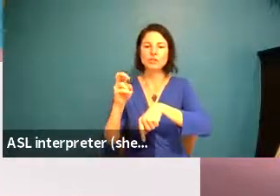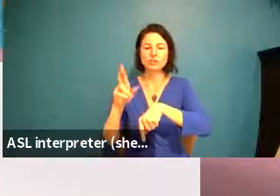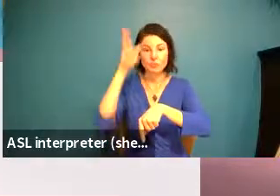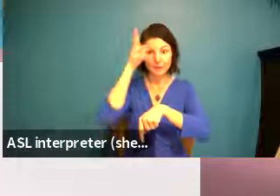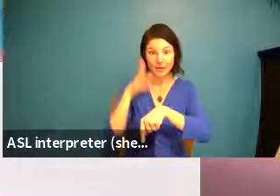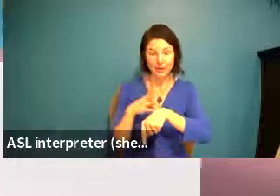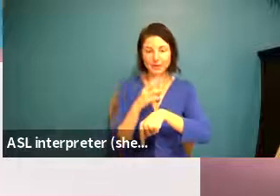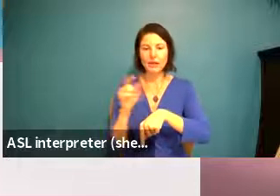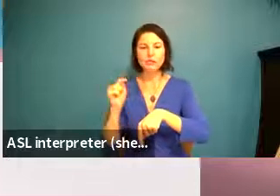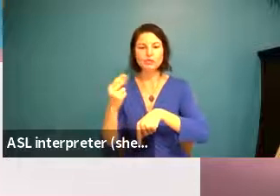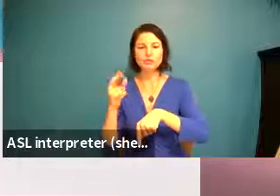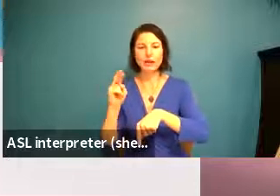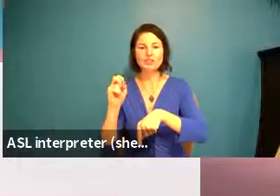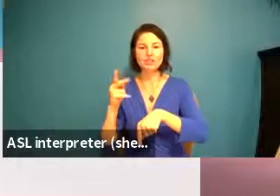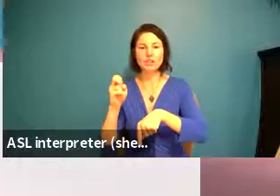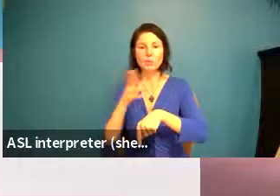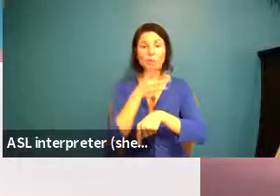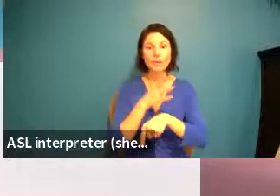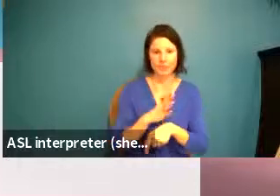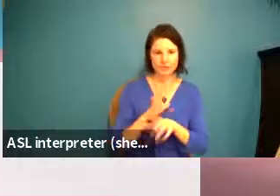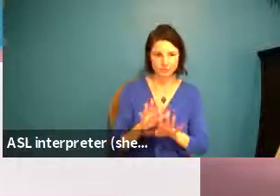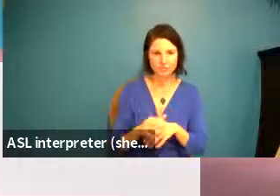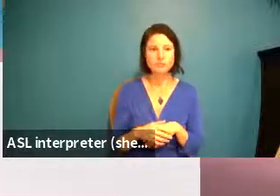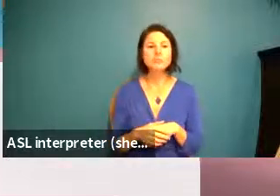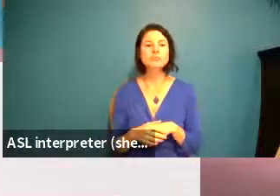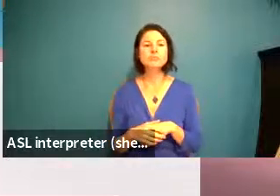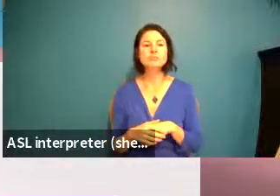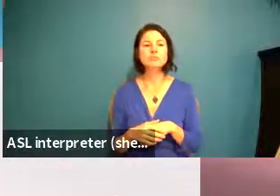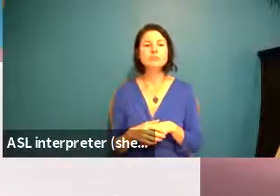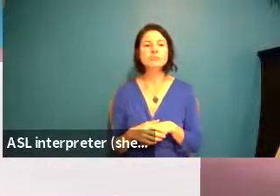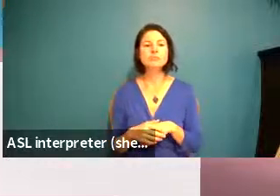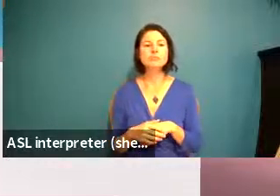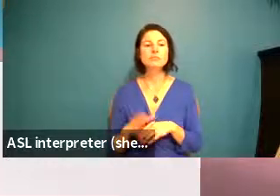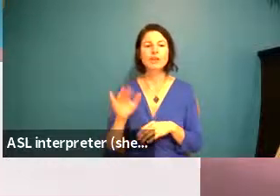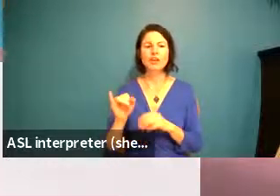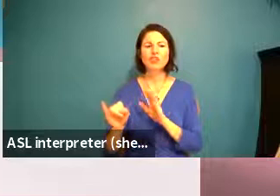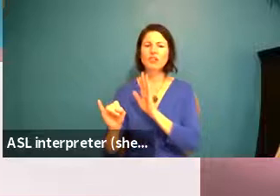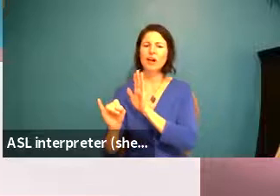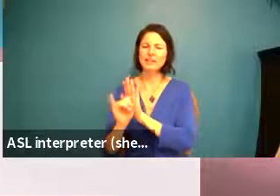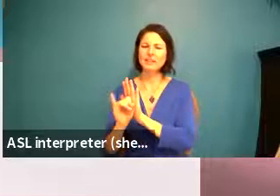gender and/or gender expression. I'll go over those terms a little bit more later on, differs from the sex that they were assigned